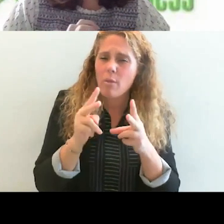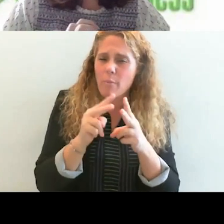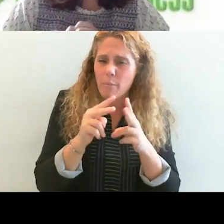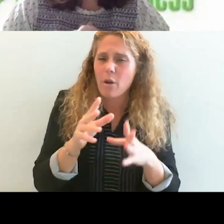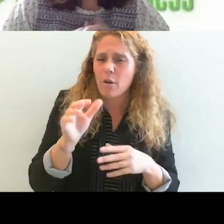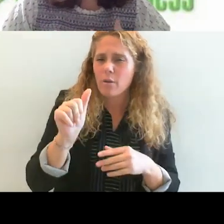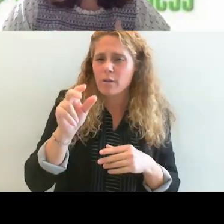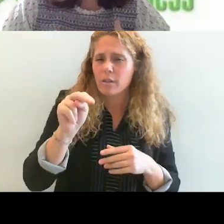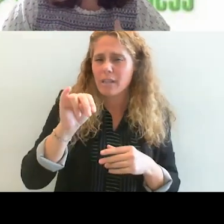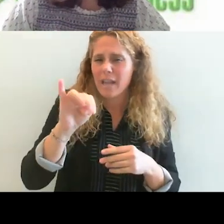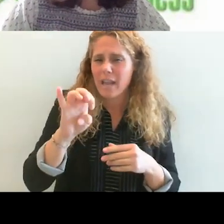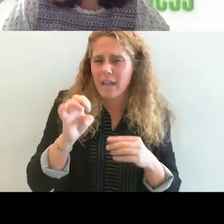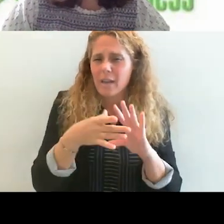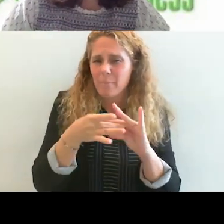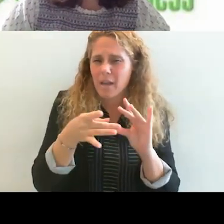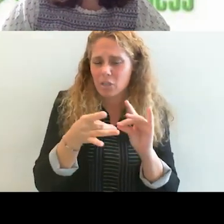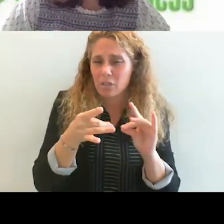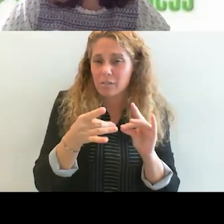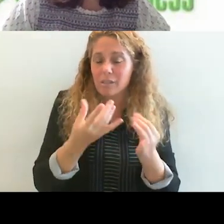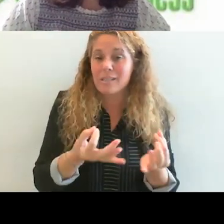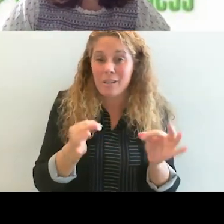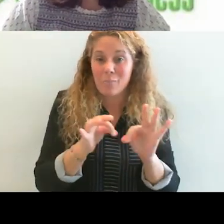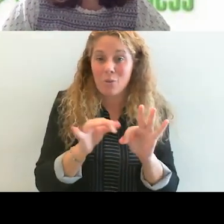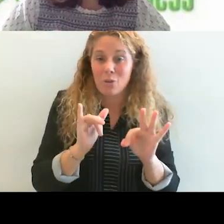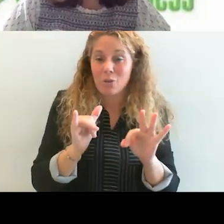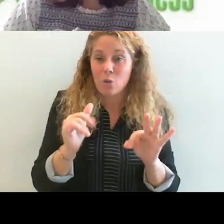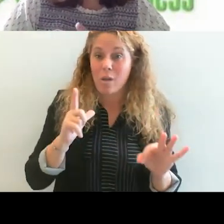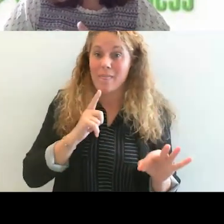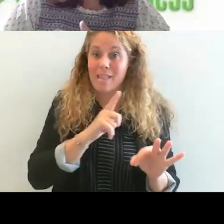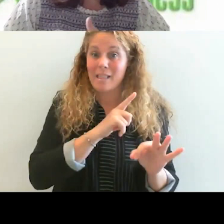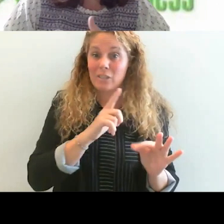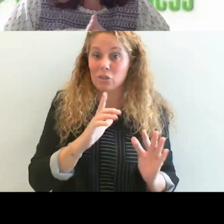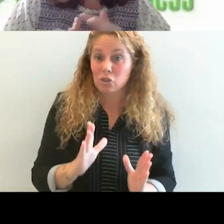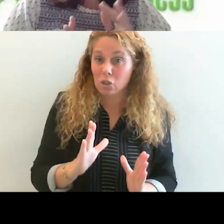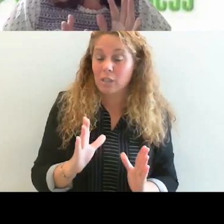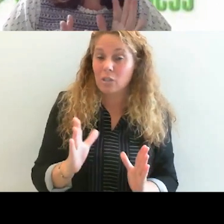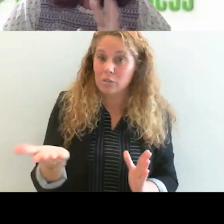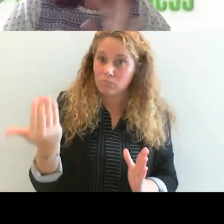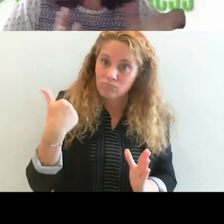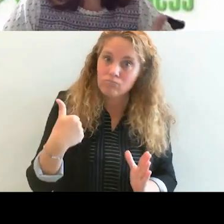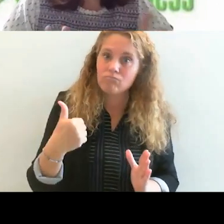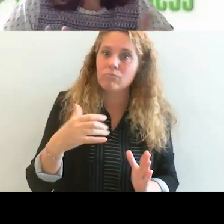I THINK IT IS CRUCIAL TO ON BRING IN THE LEGISLATORS AND THE COMMISSIONERS AND ALL OF THE LOCAL